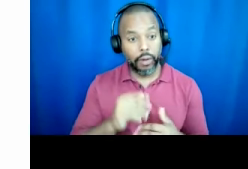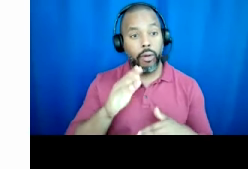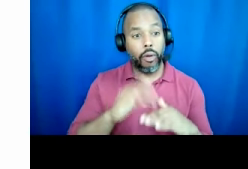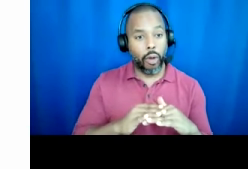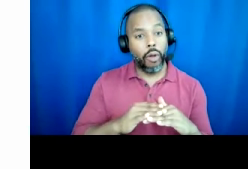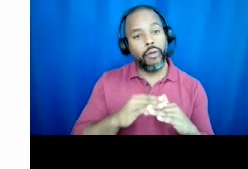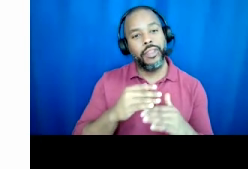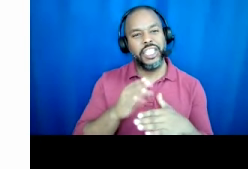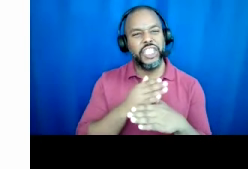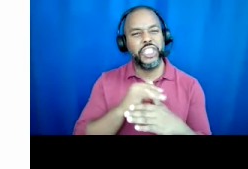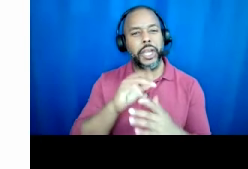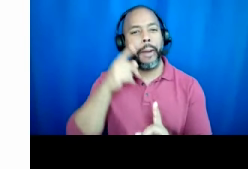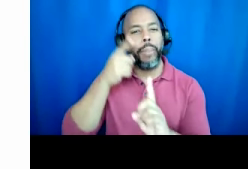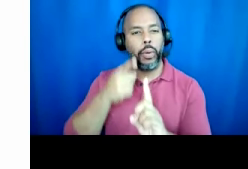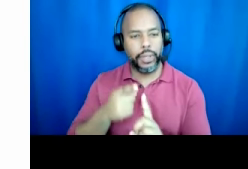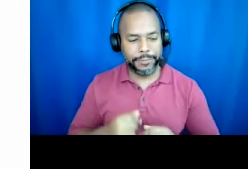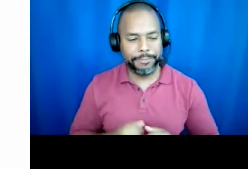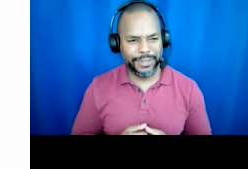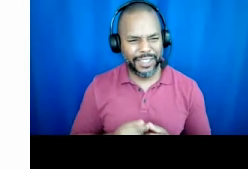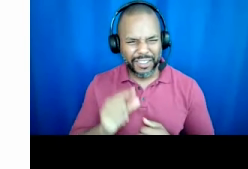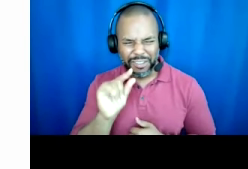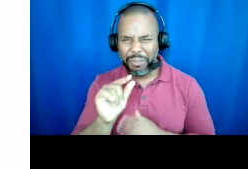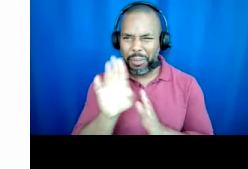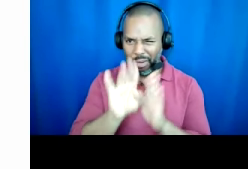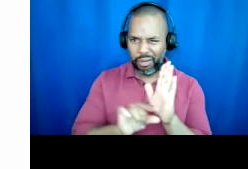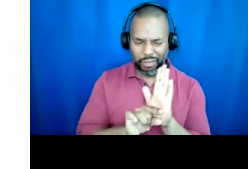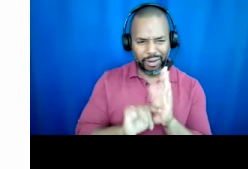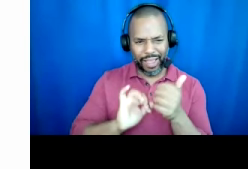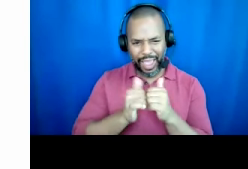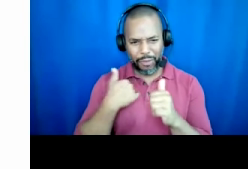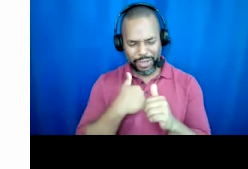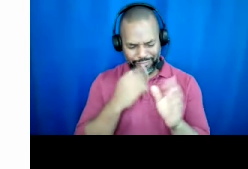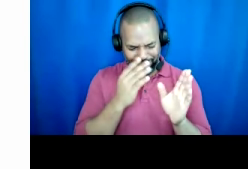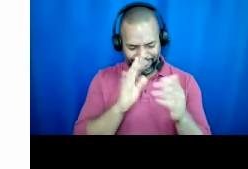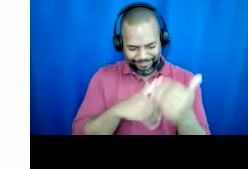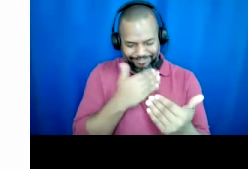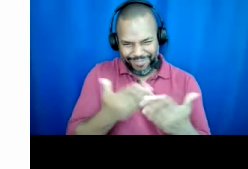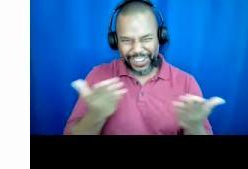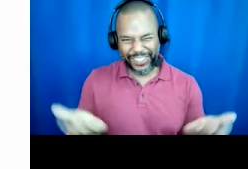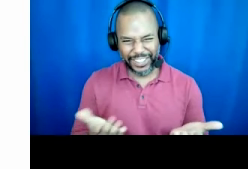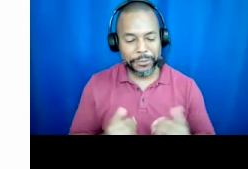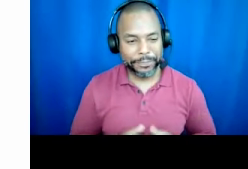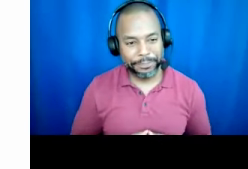And I wanted to give a little bit of background about, you know, how we came to be here today. And where this lives.